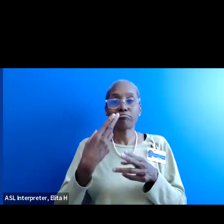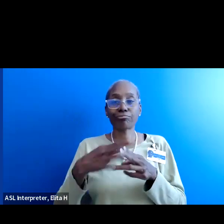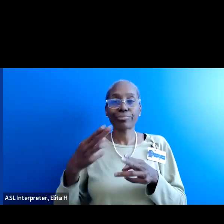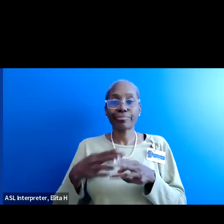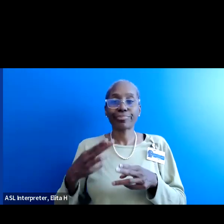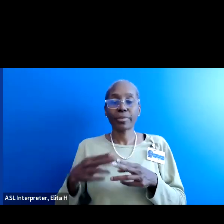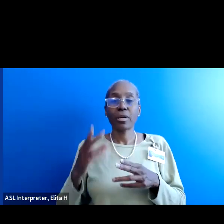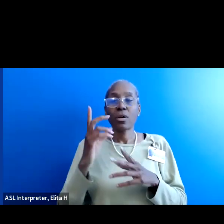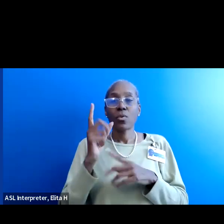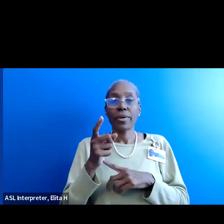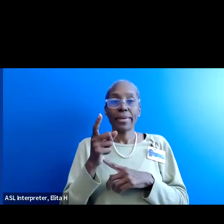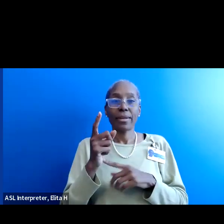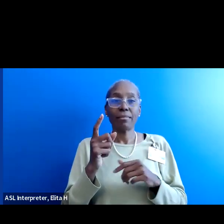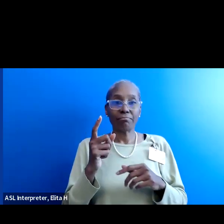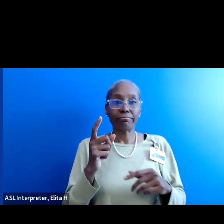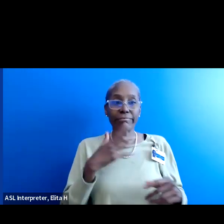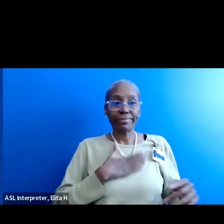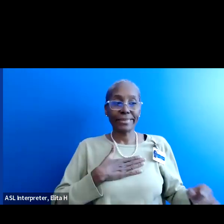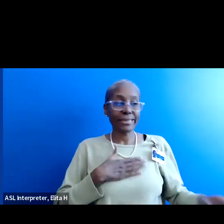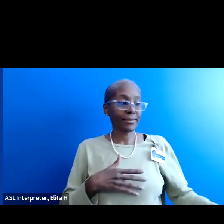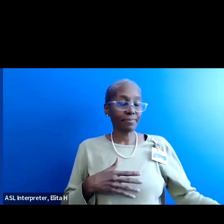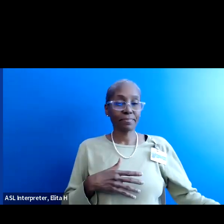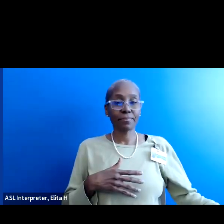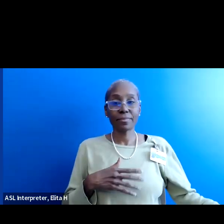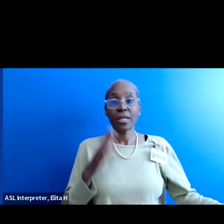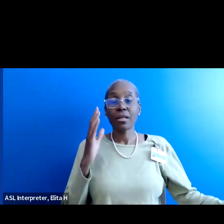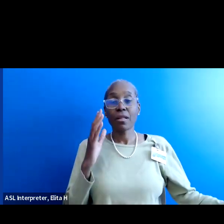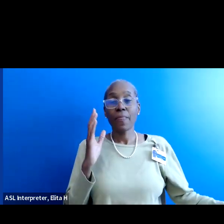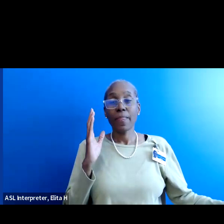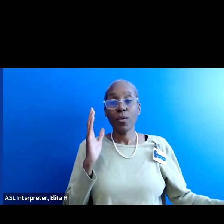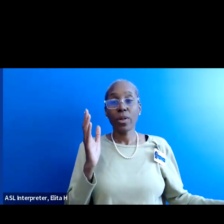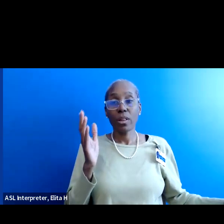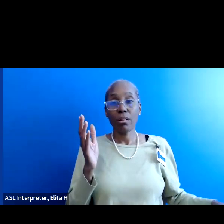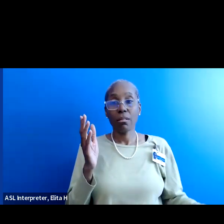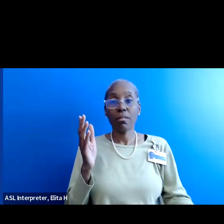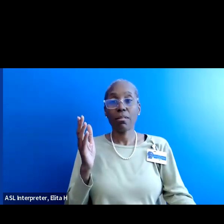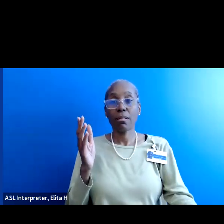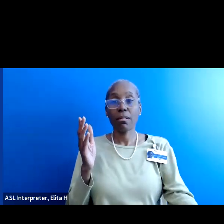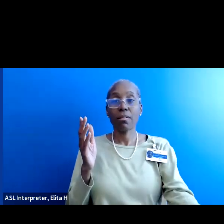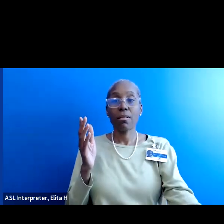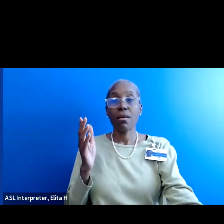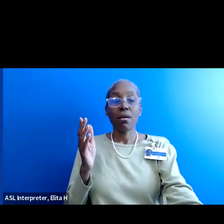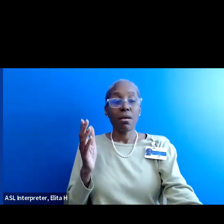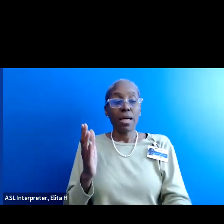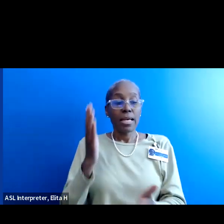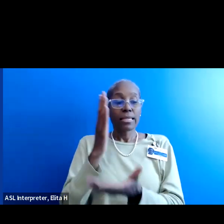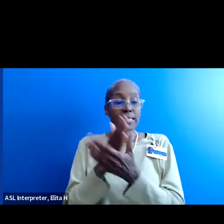If you'll give me one moment, I am going to stop sharing. Yeah.